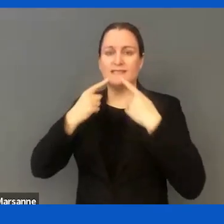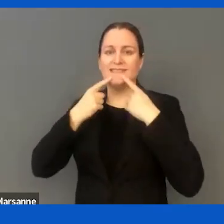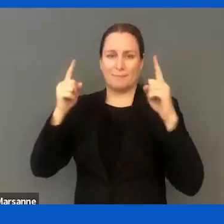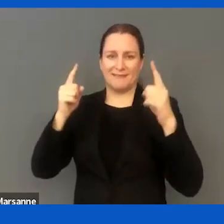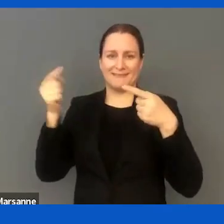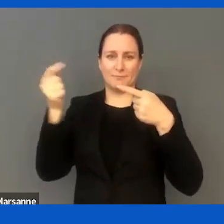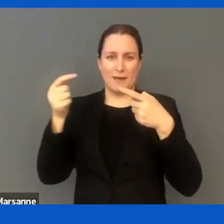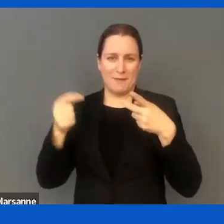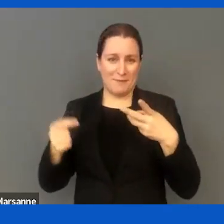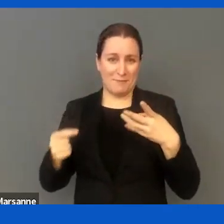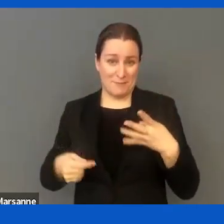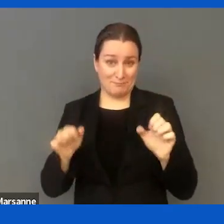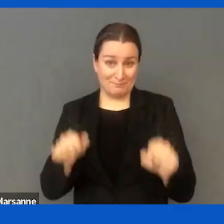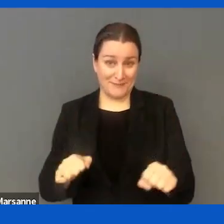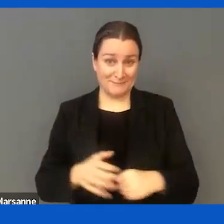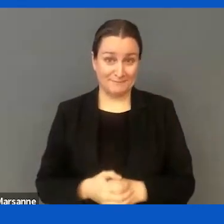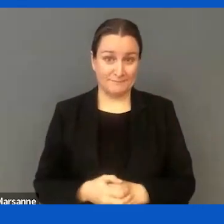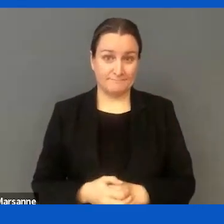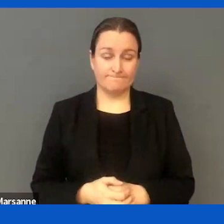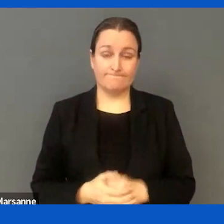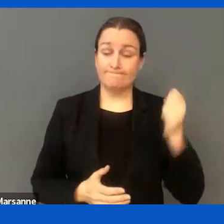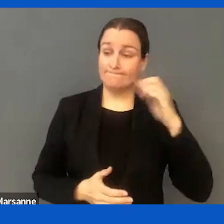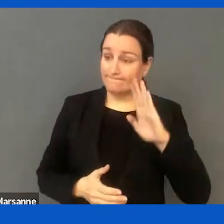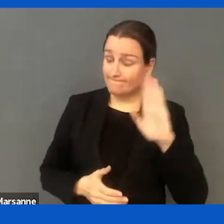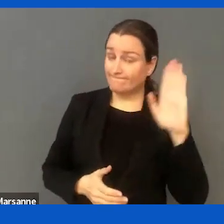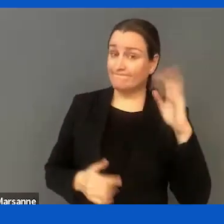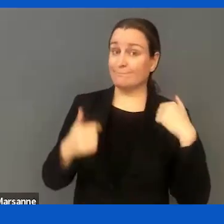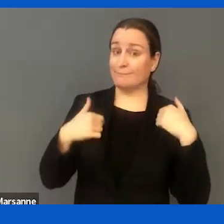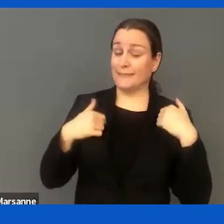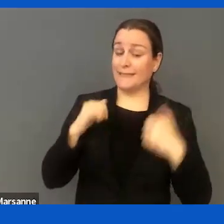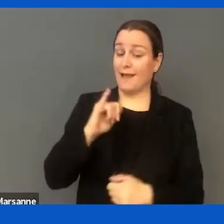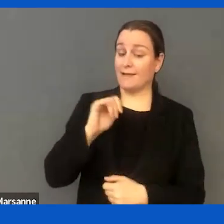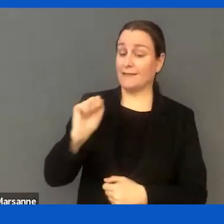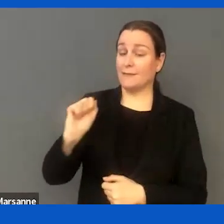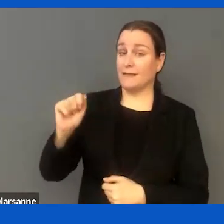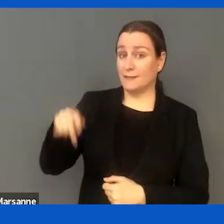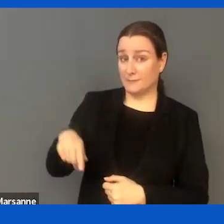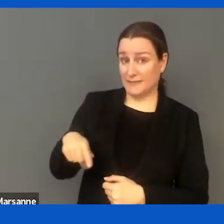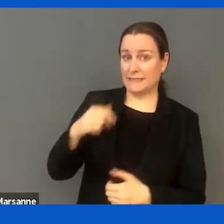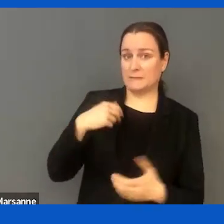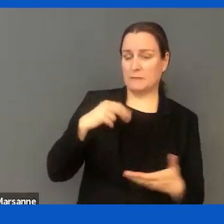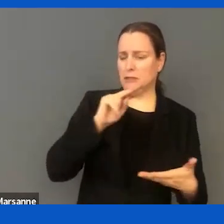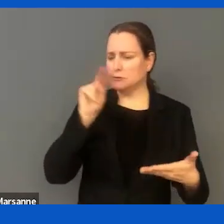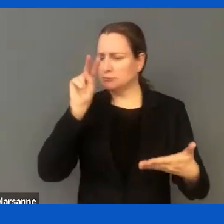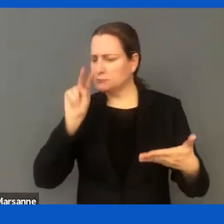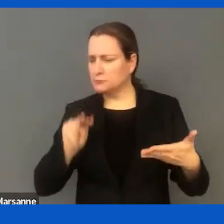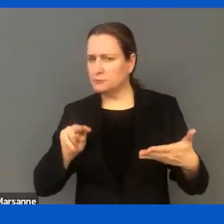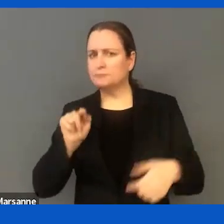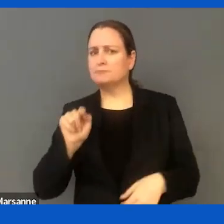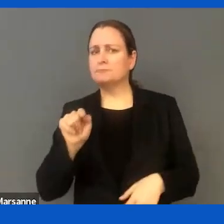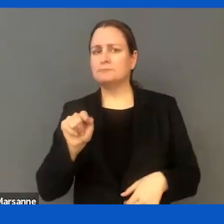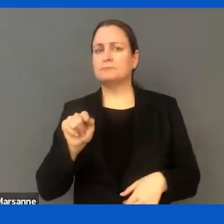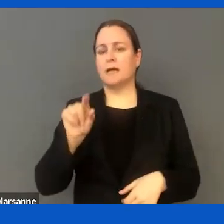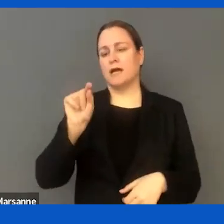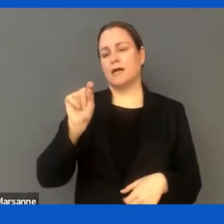this is Malcolm with IAAP, we have comments from Tanja Kleut giving user perspective who